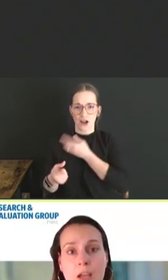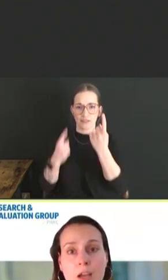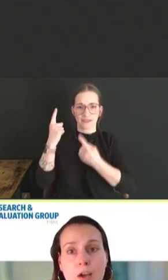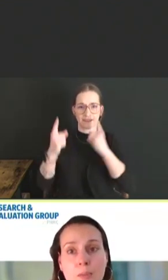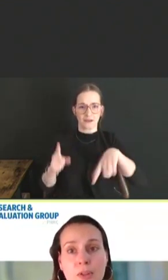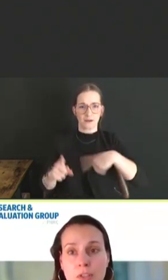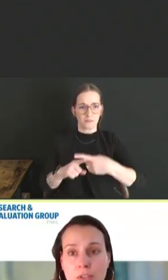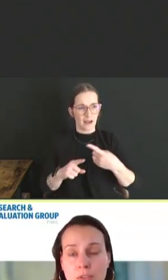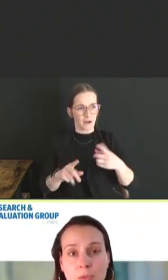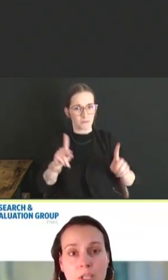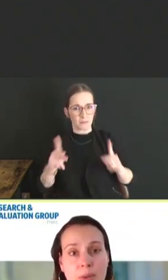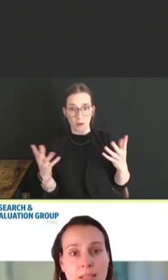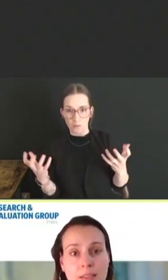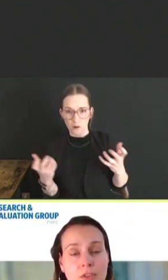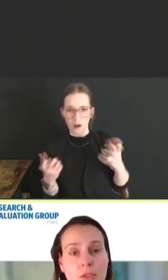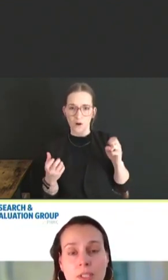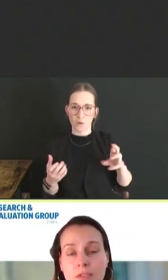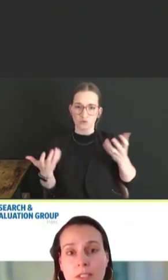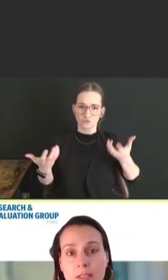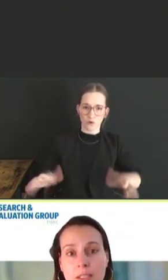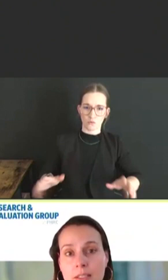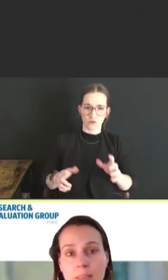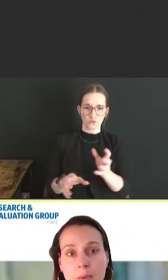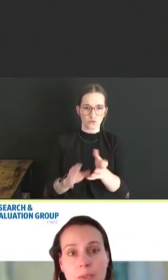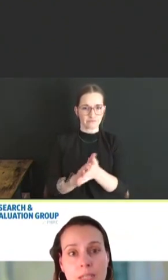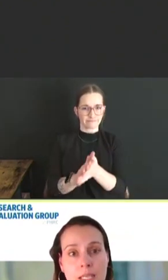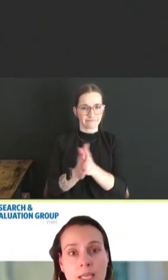but there's also some really positive news and resilience that we're seeing,